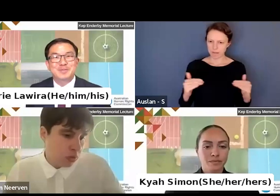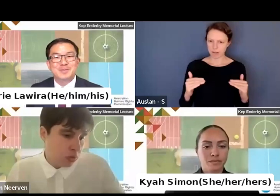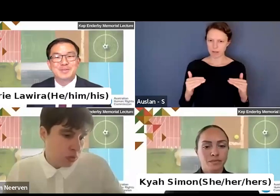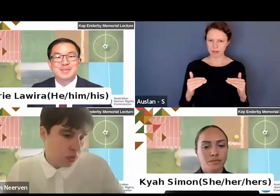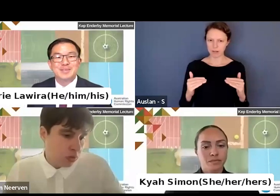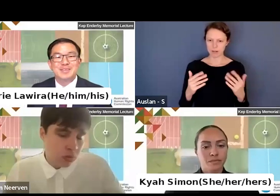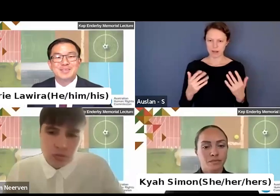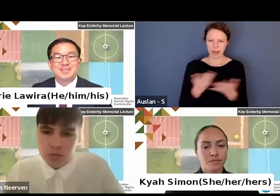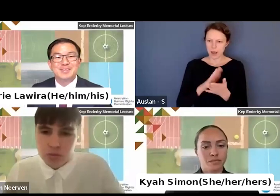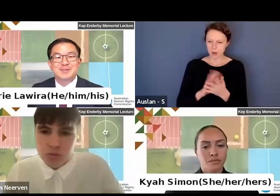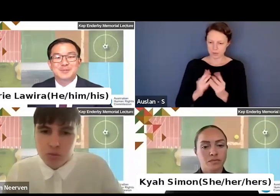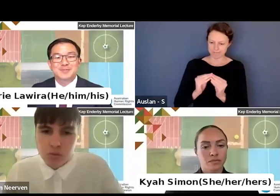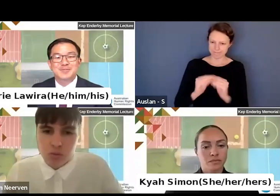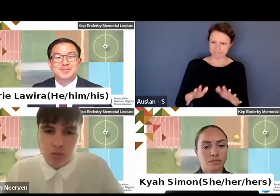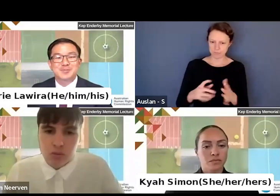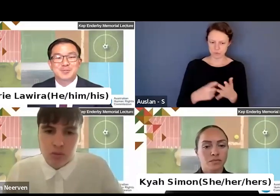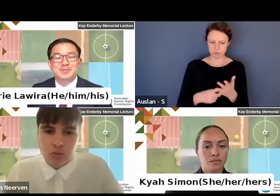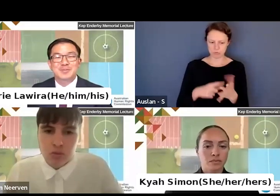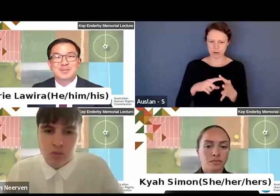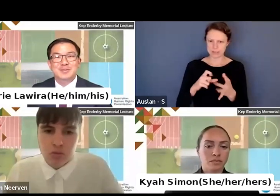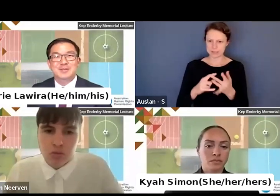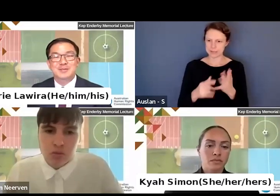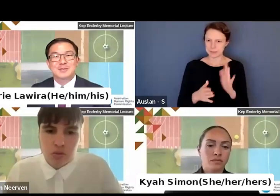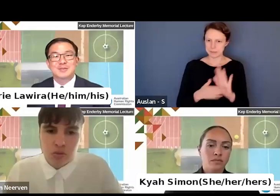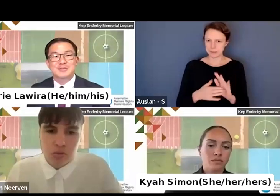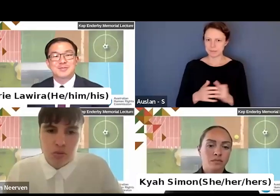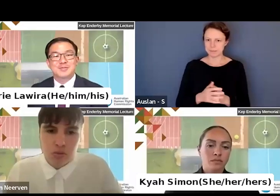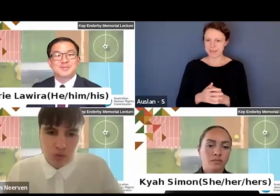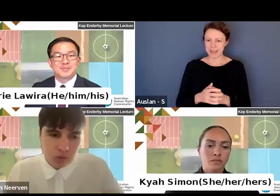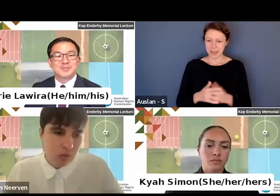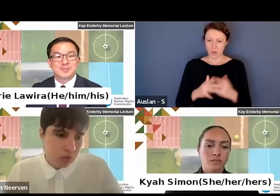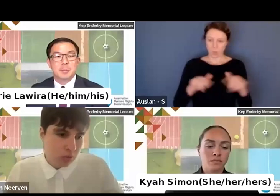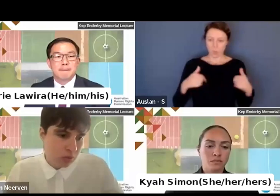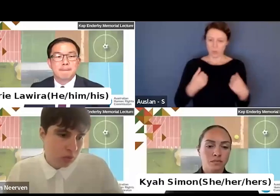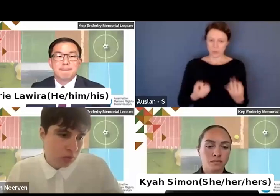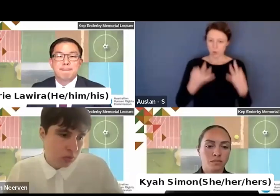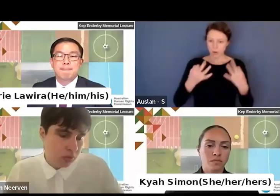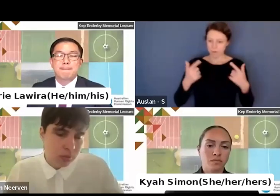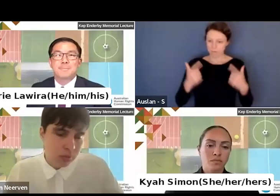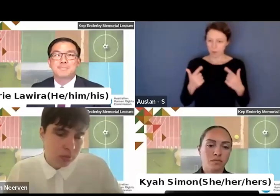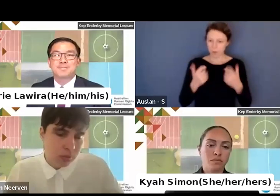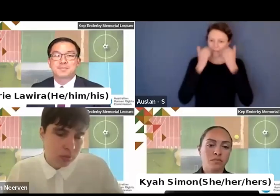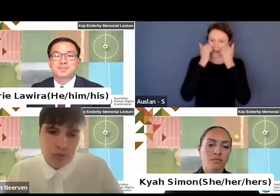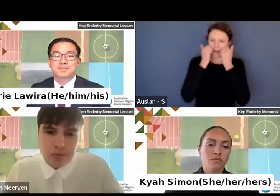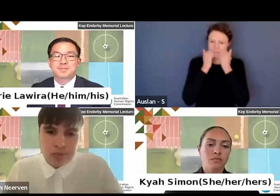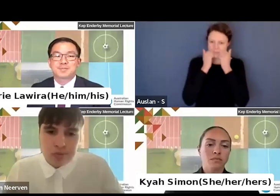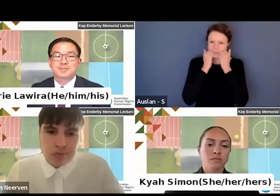I think that evidence base for what's effective is really lacking. But I think that, again, we need to be trying stuff.